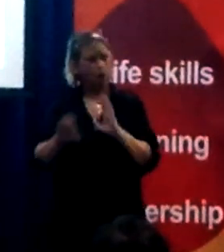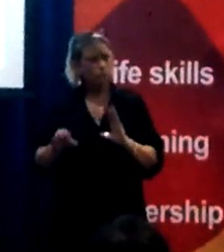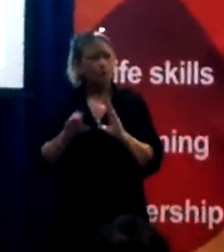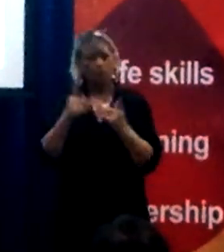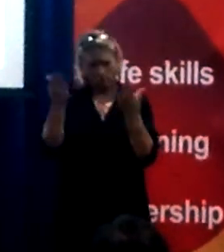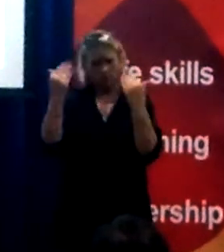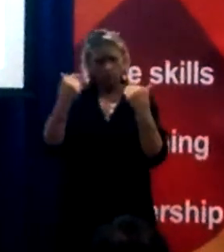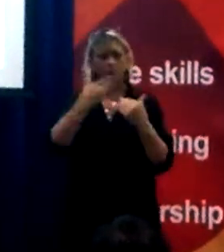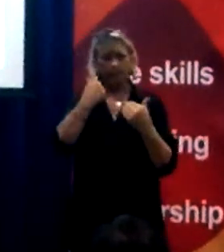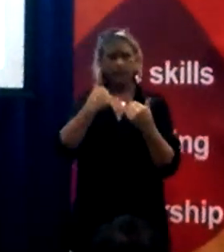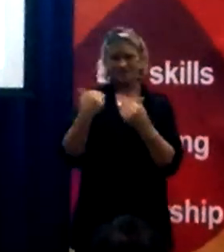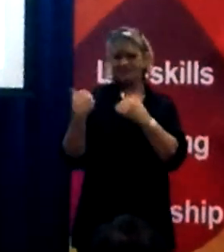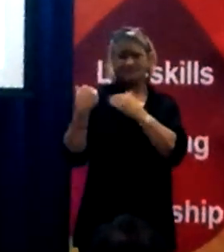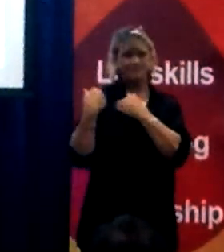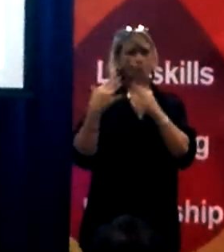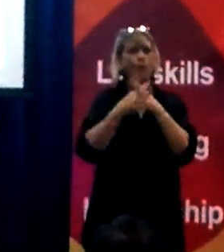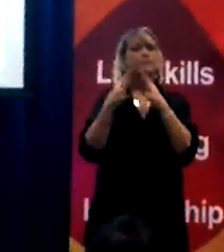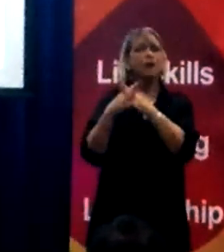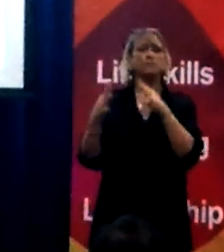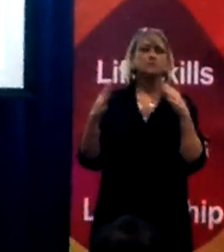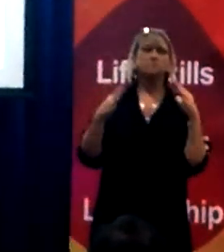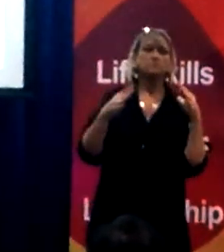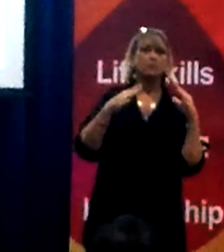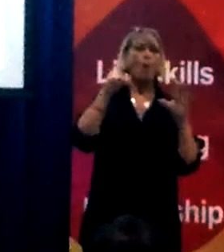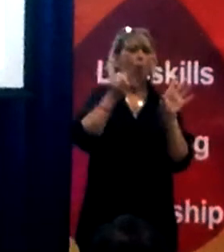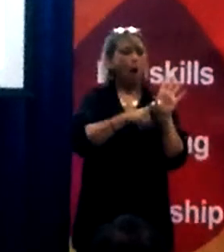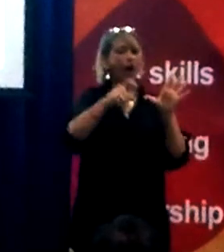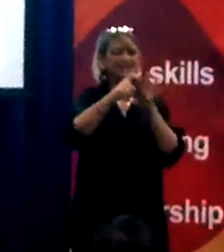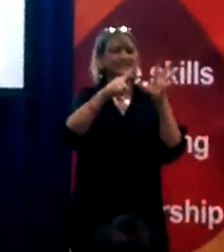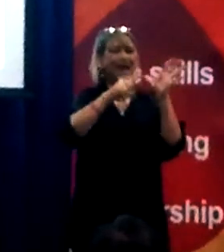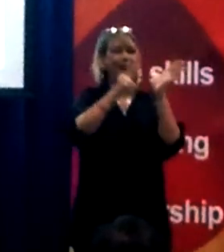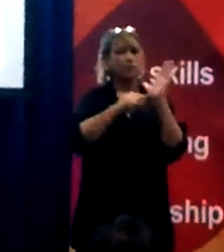we urge you to find us on our website at www.ydan.com.au,